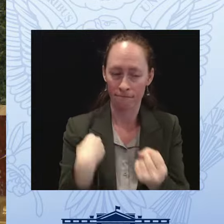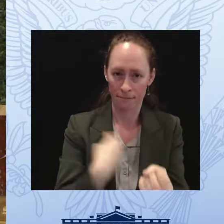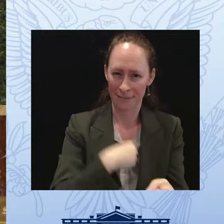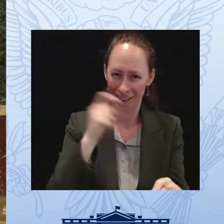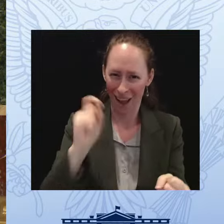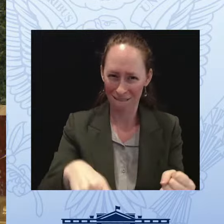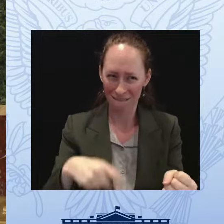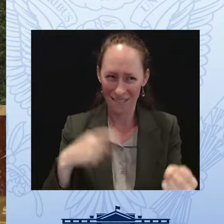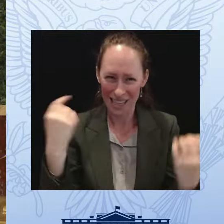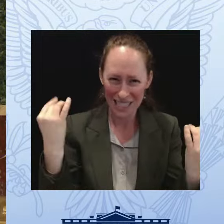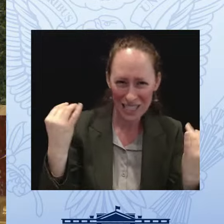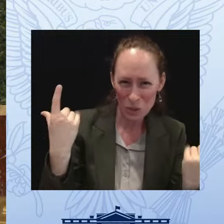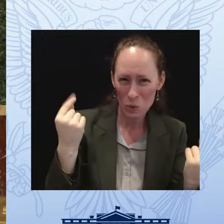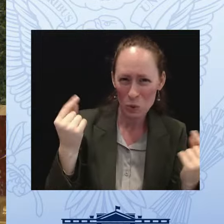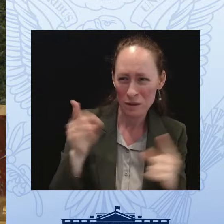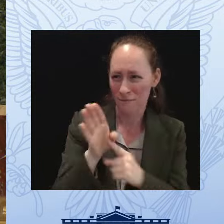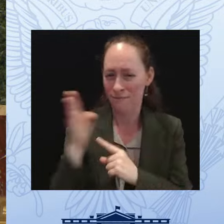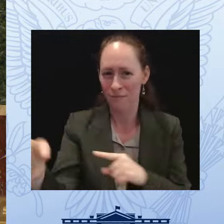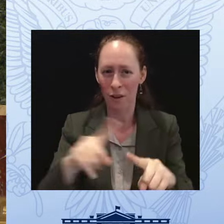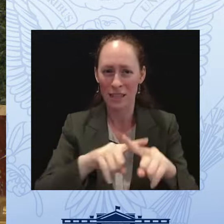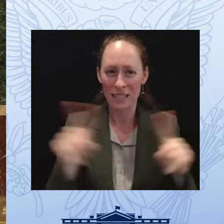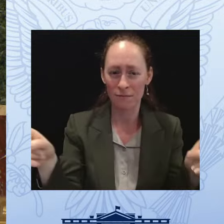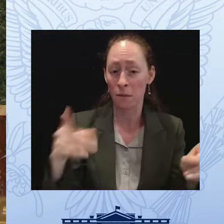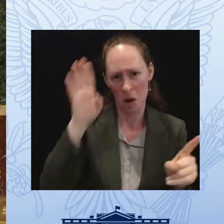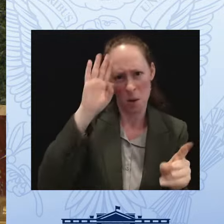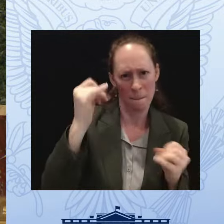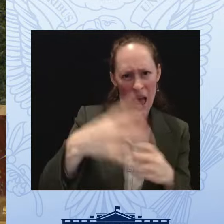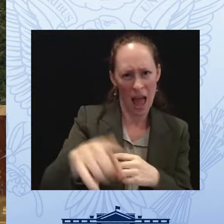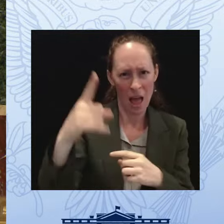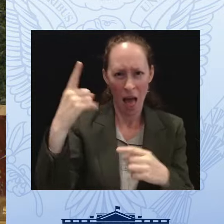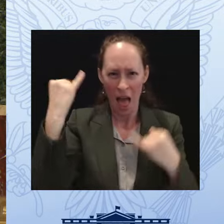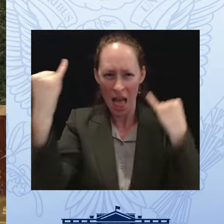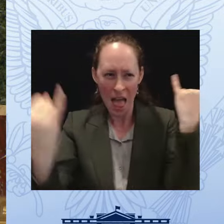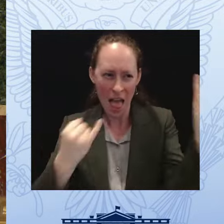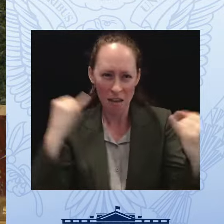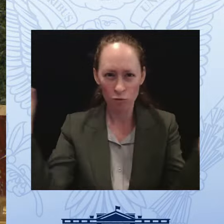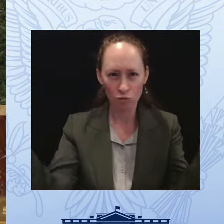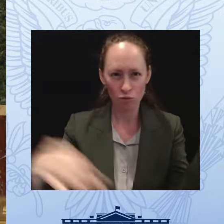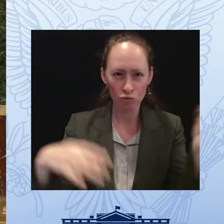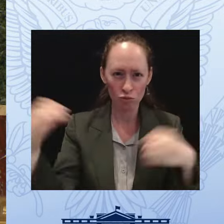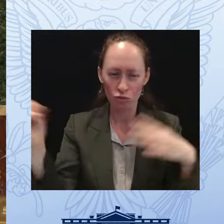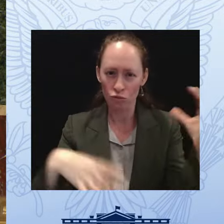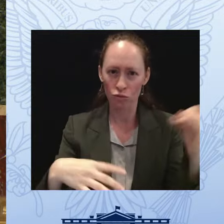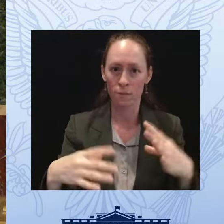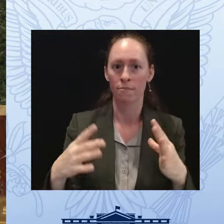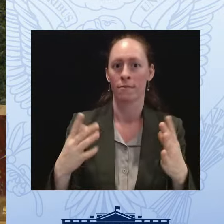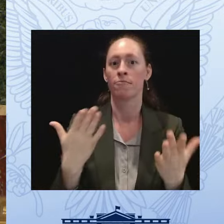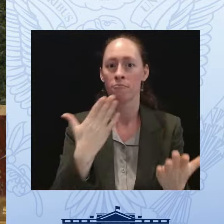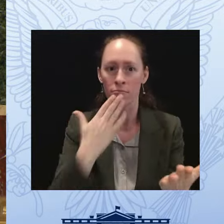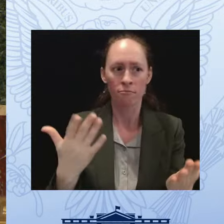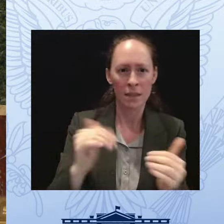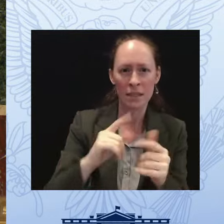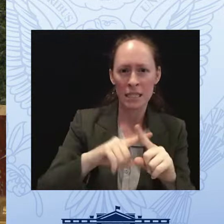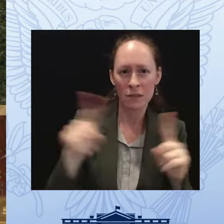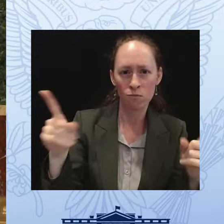to help families, from historic investments to small steps that change families lives,